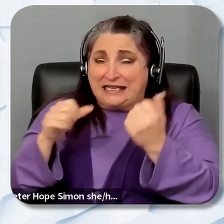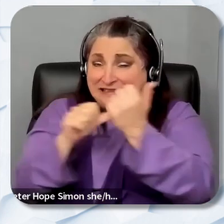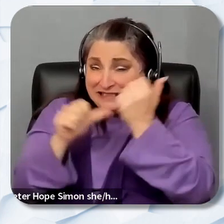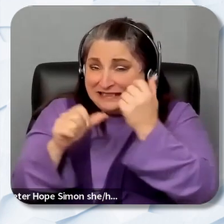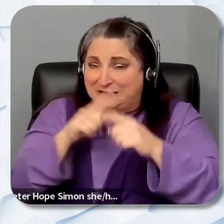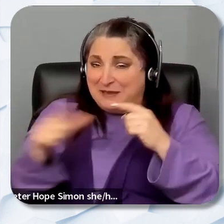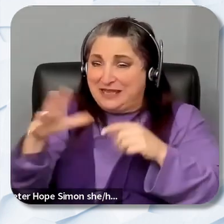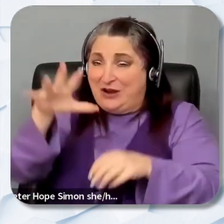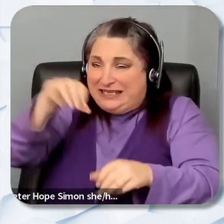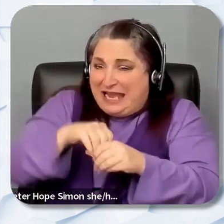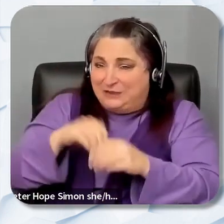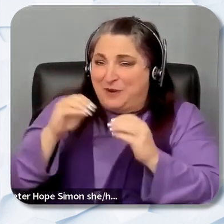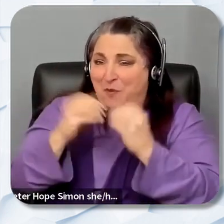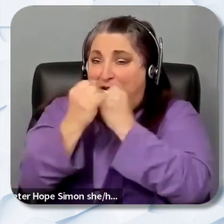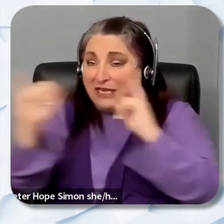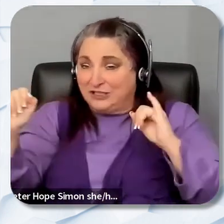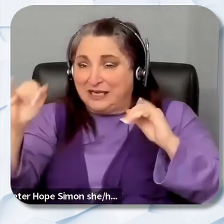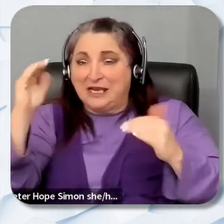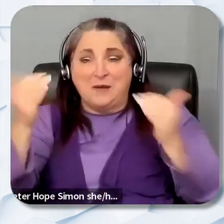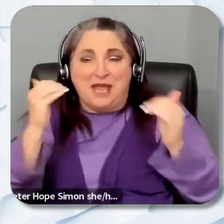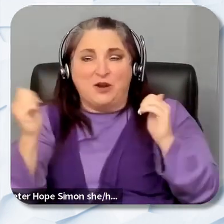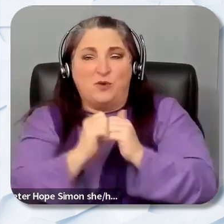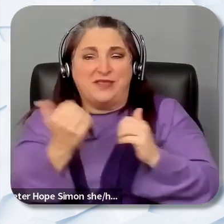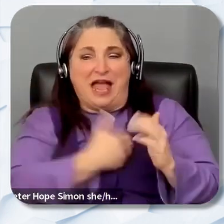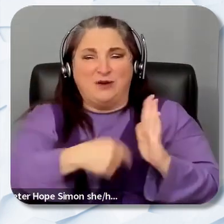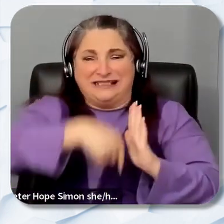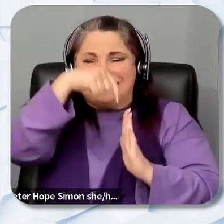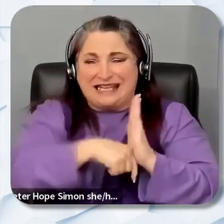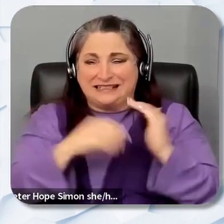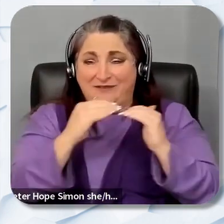independent than districts who are in our Intensive level of need. And so we've really